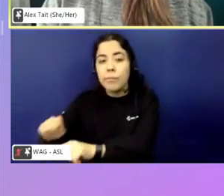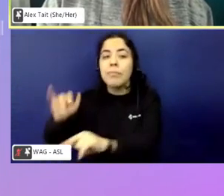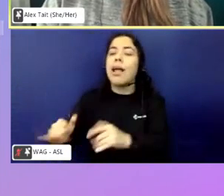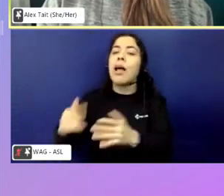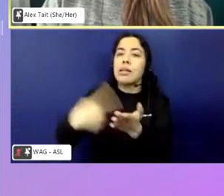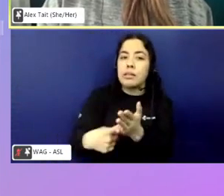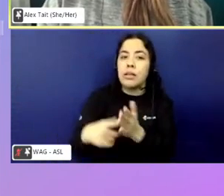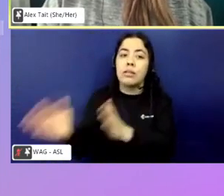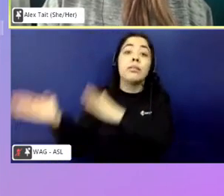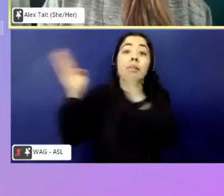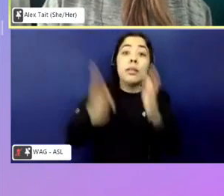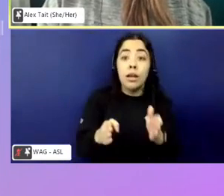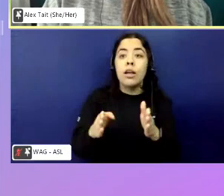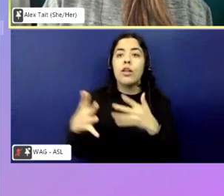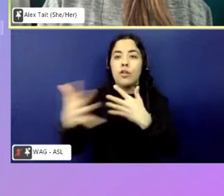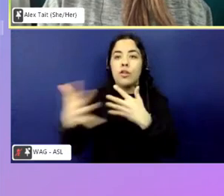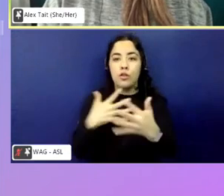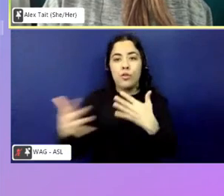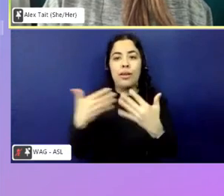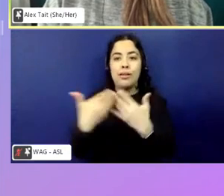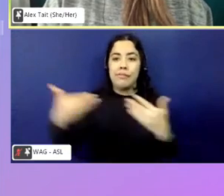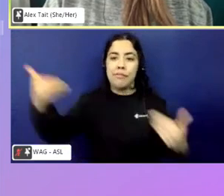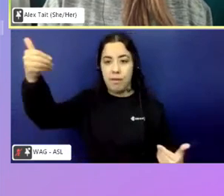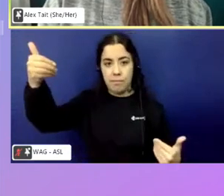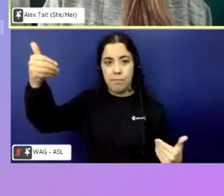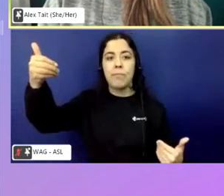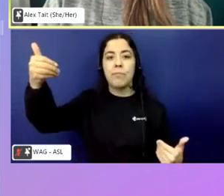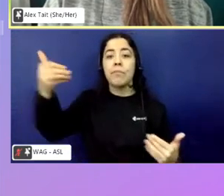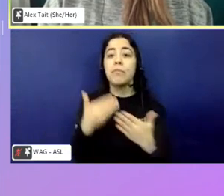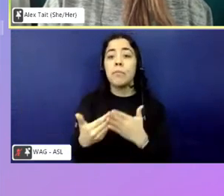this term the great divide paramedic before we talk